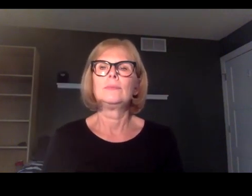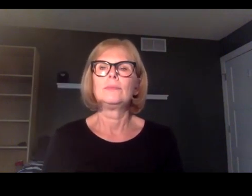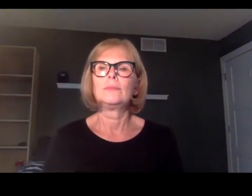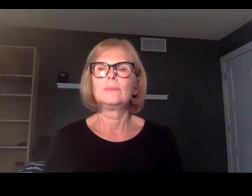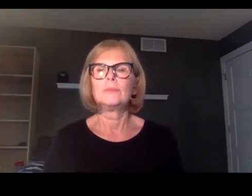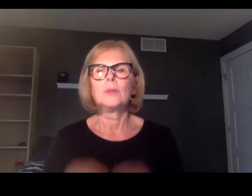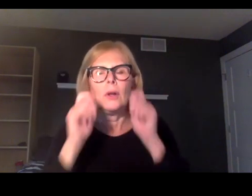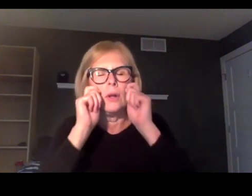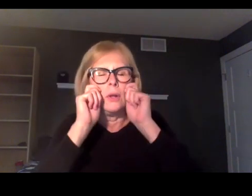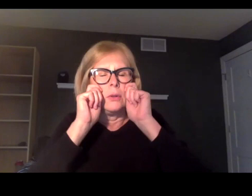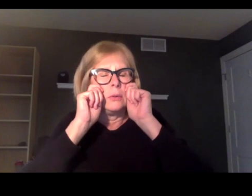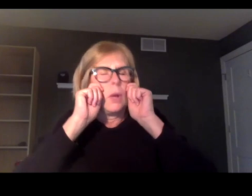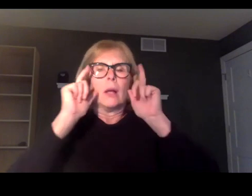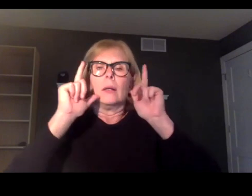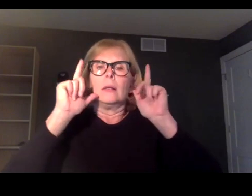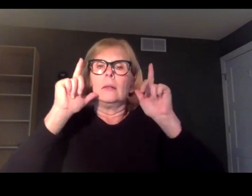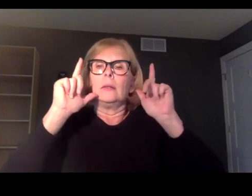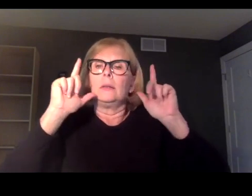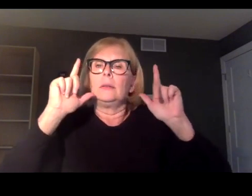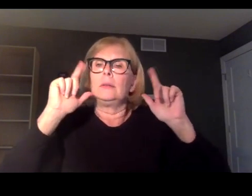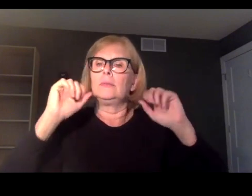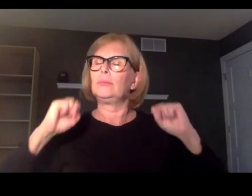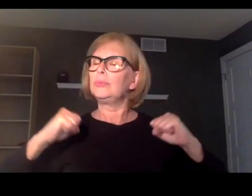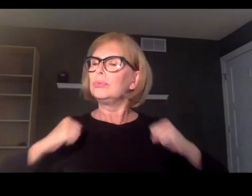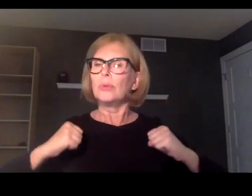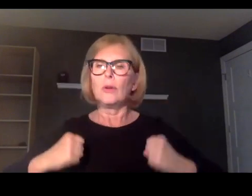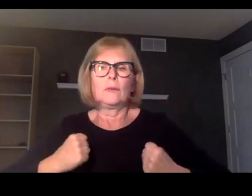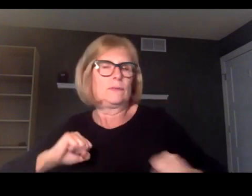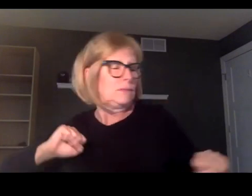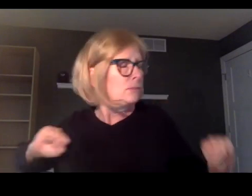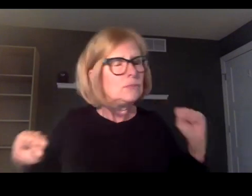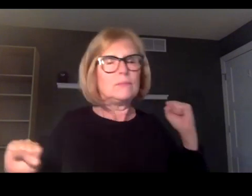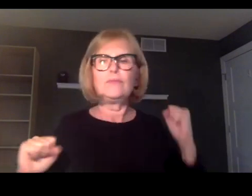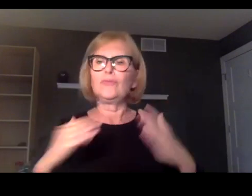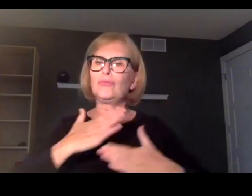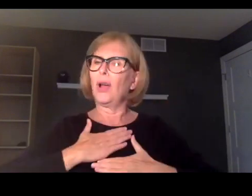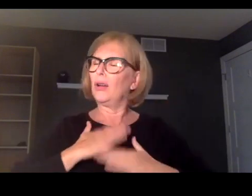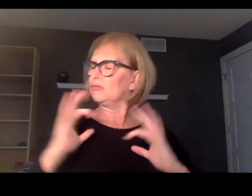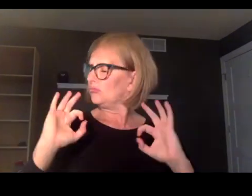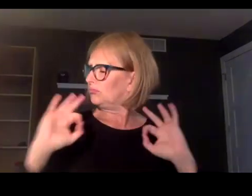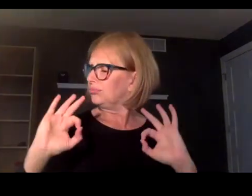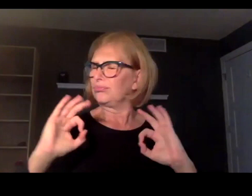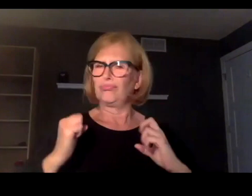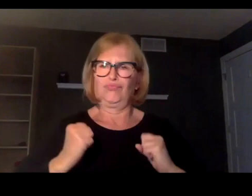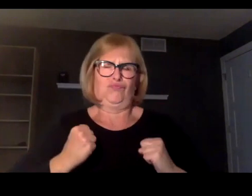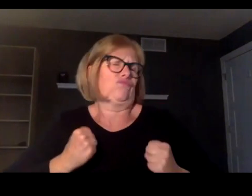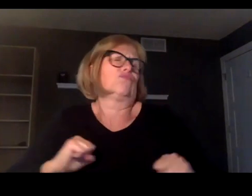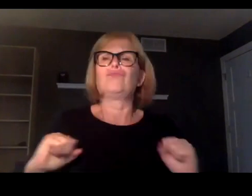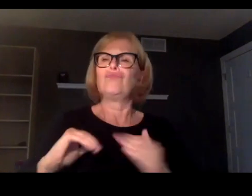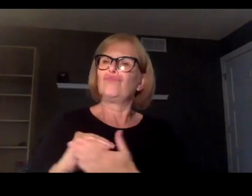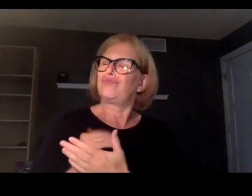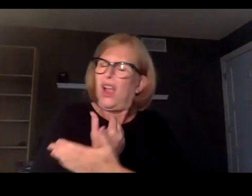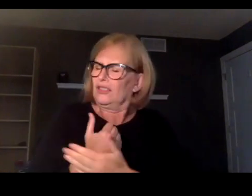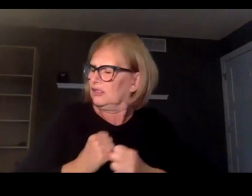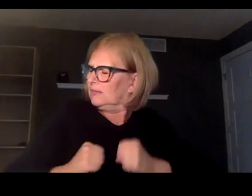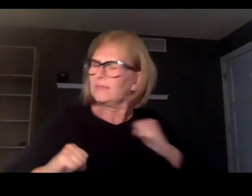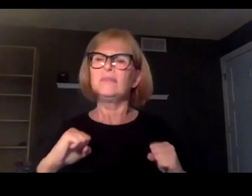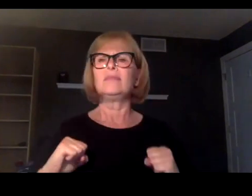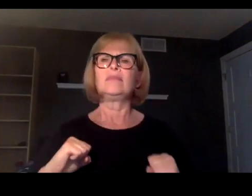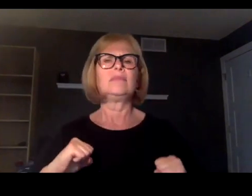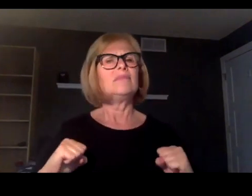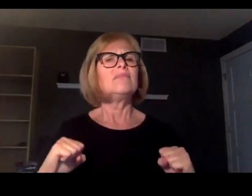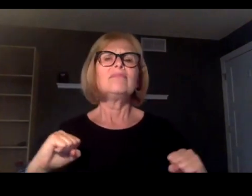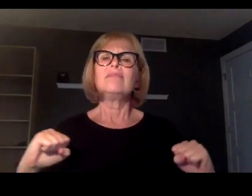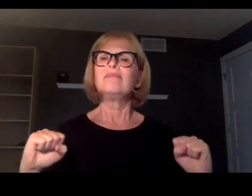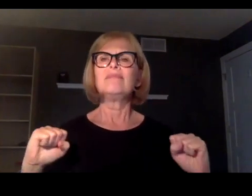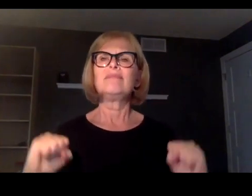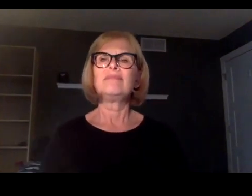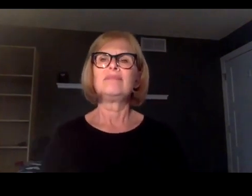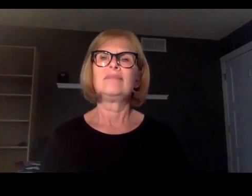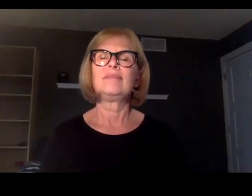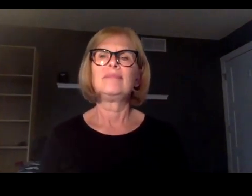When he woke up, he was refreshed and rested.